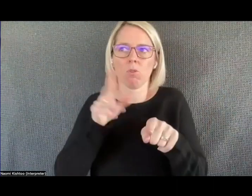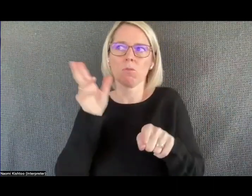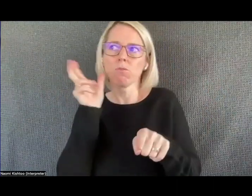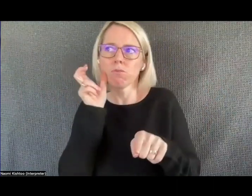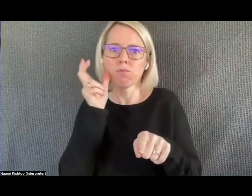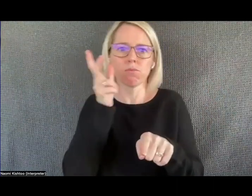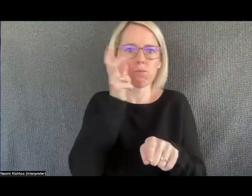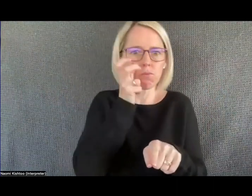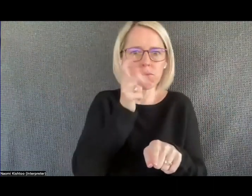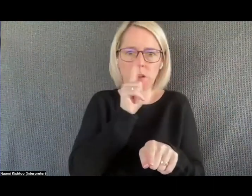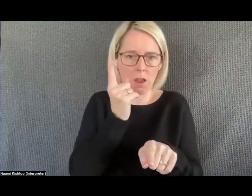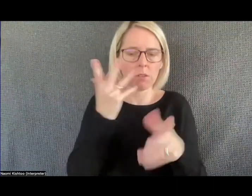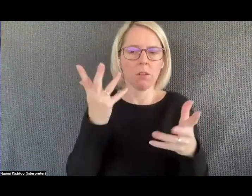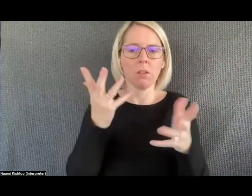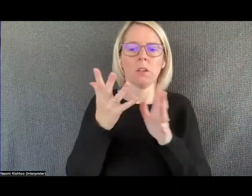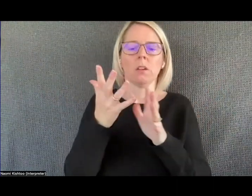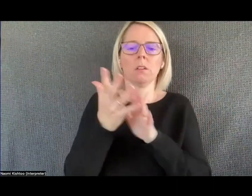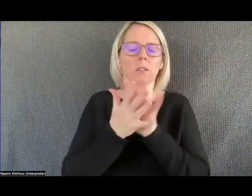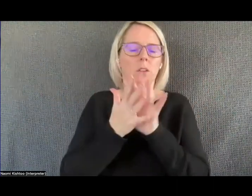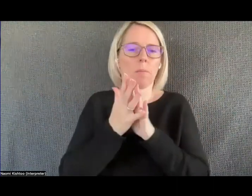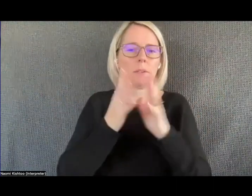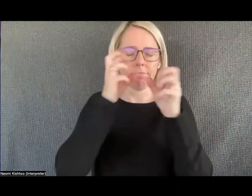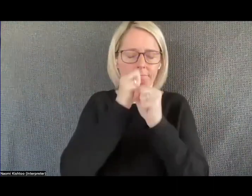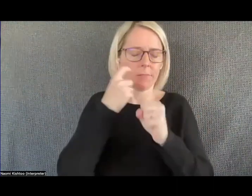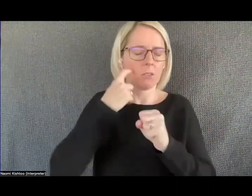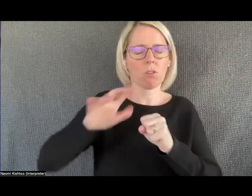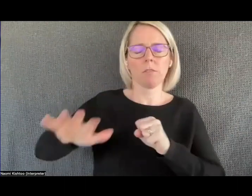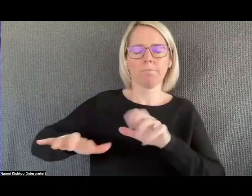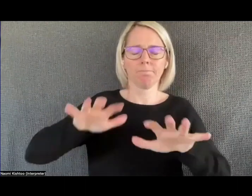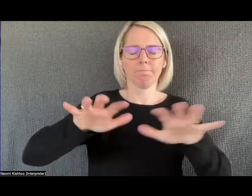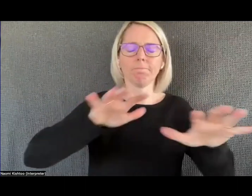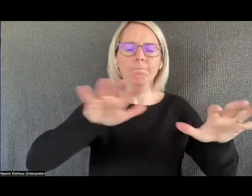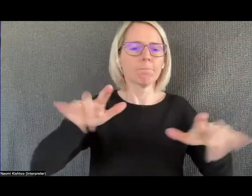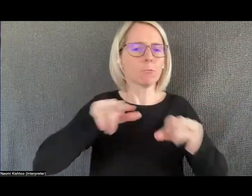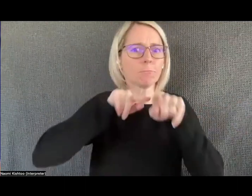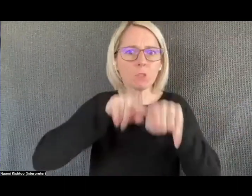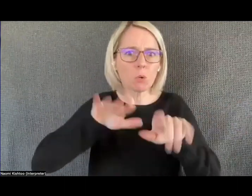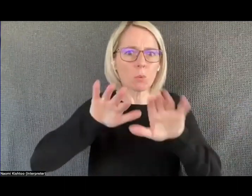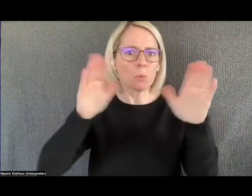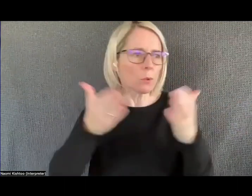fragmented view, they’re trying to piece the world together through what vision and hearing they do